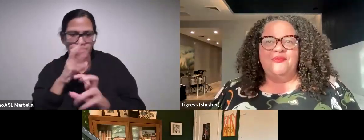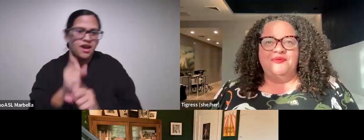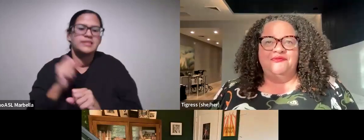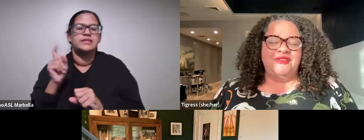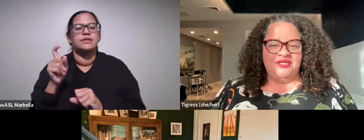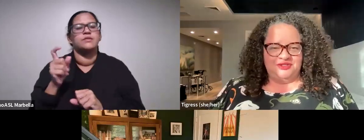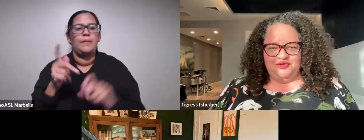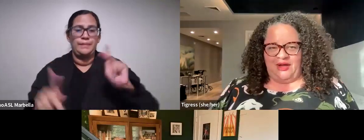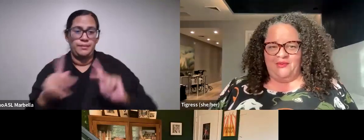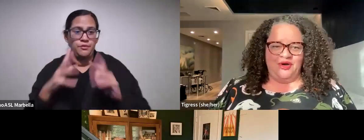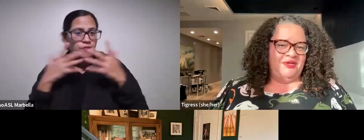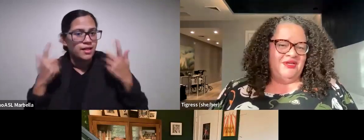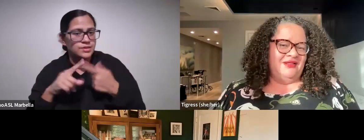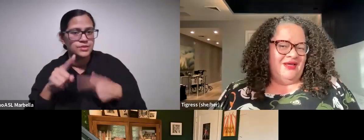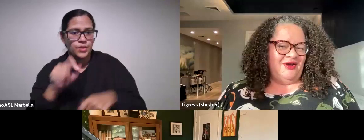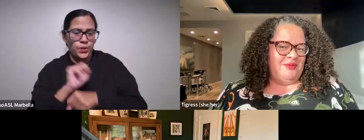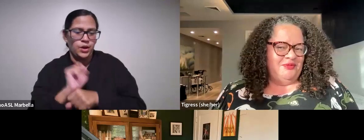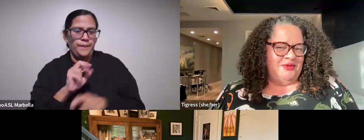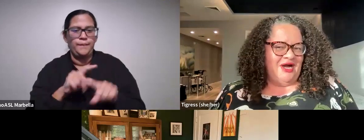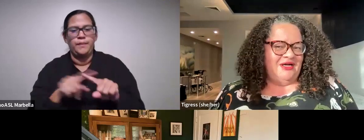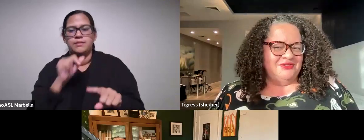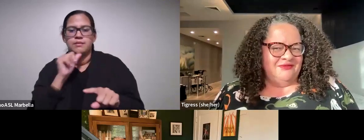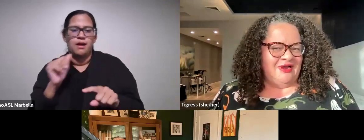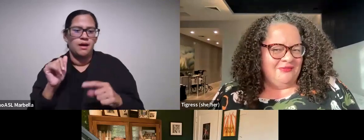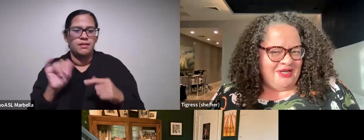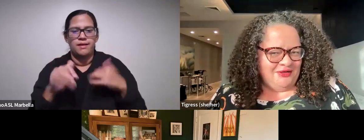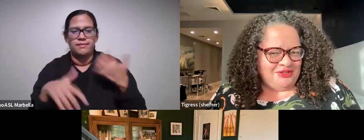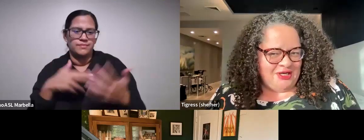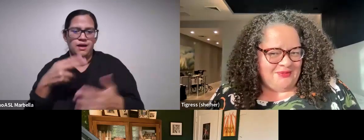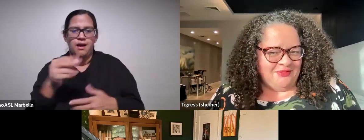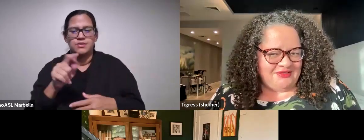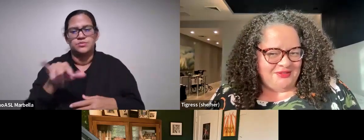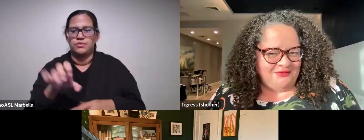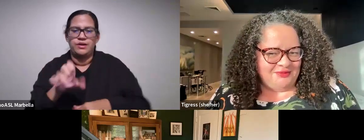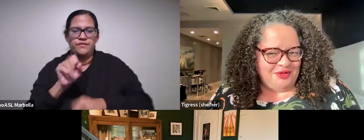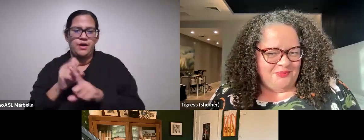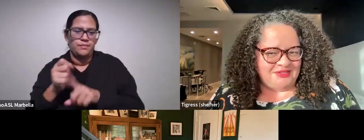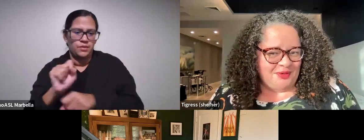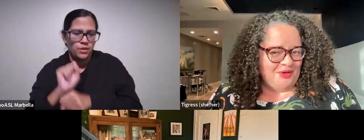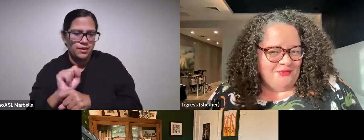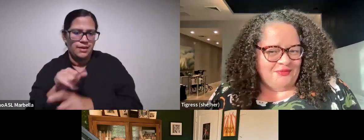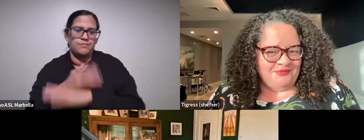Are people friendly to you at work but not like are people creating a hostile environment at your job that prevents you from doing your best work or from